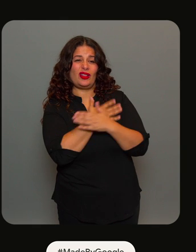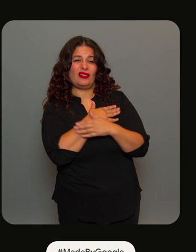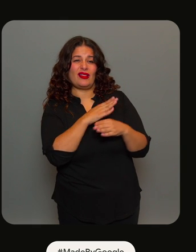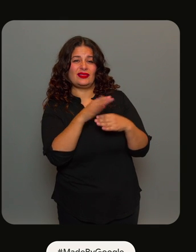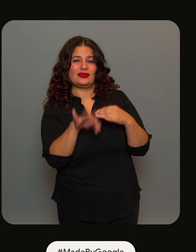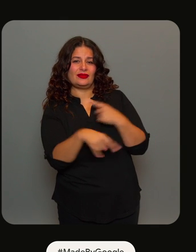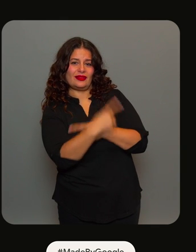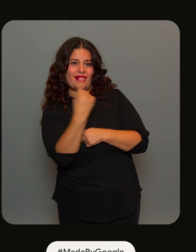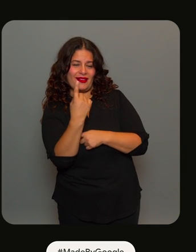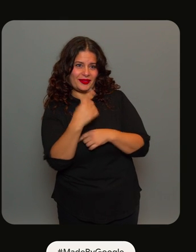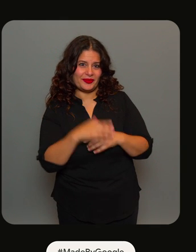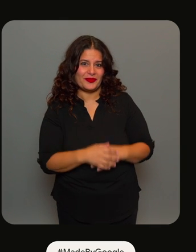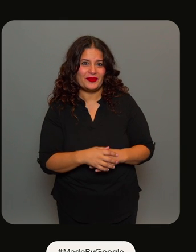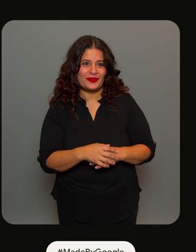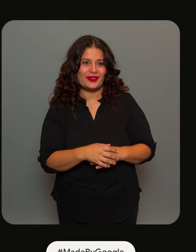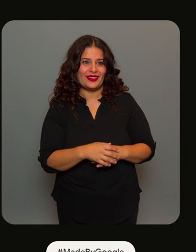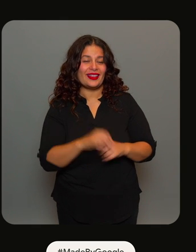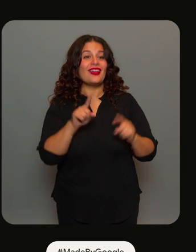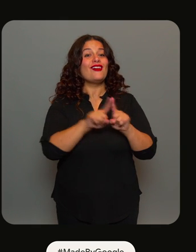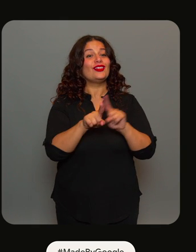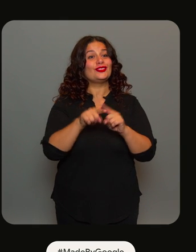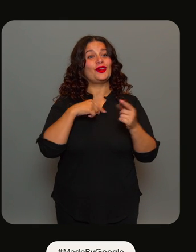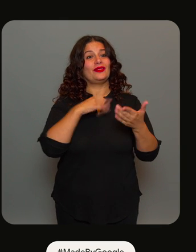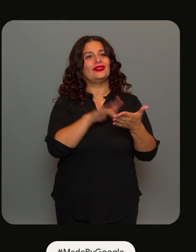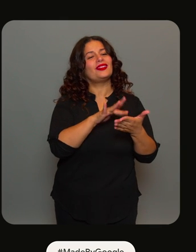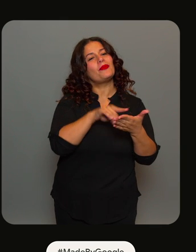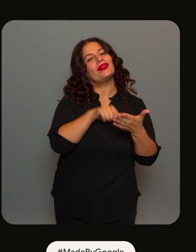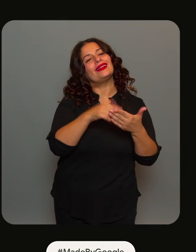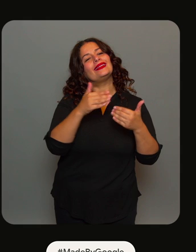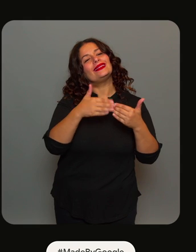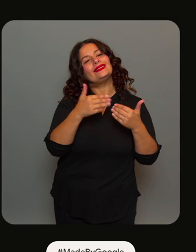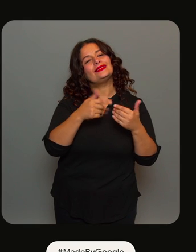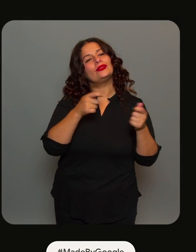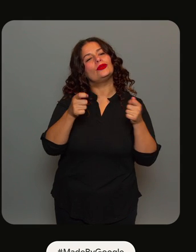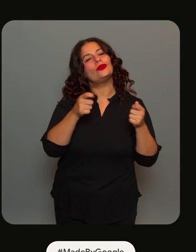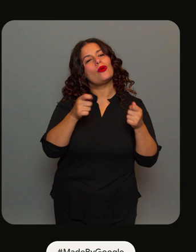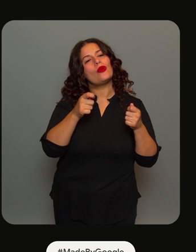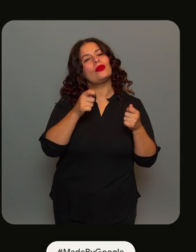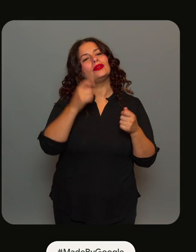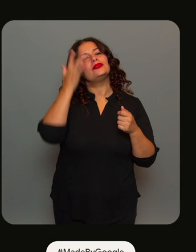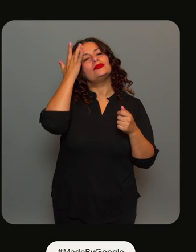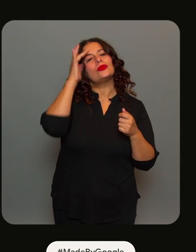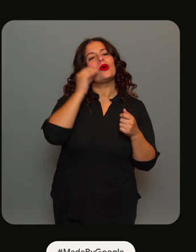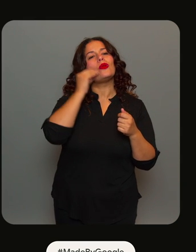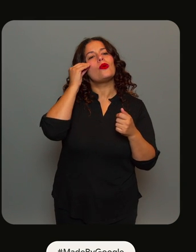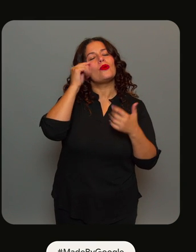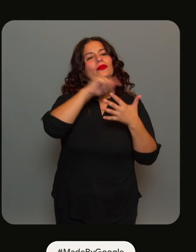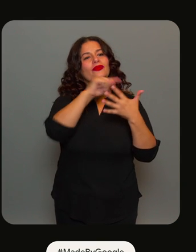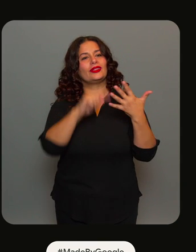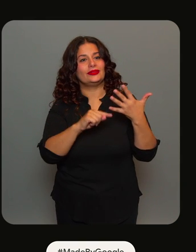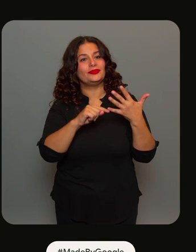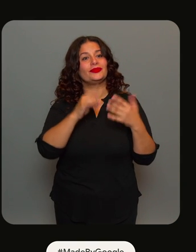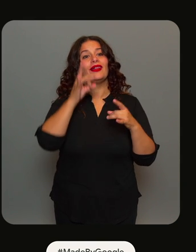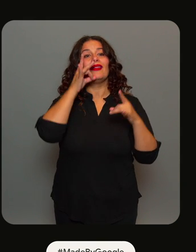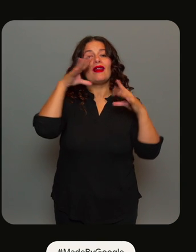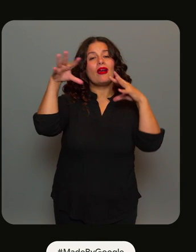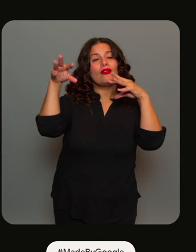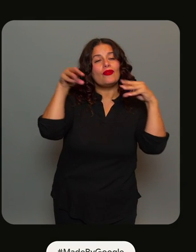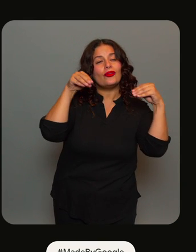My Pixel Tablet also gives me easy control over all my smart home devices. So I can turn the lights off in the house and set the thermostat